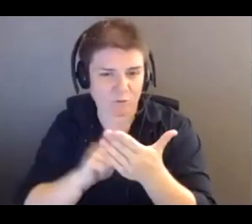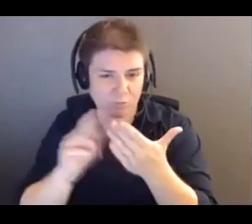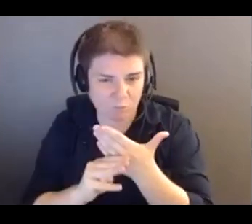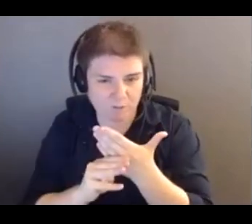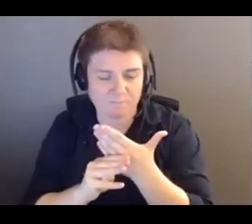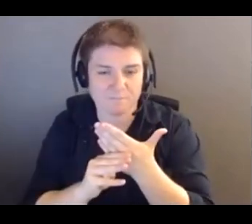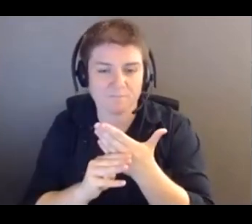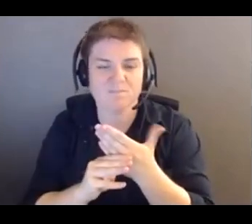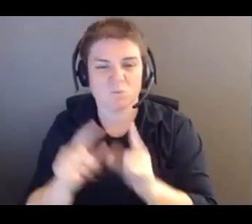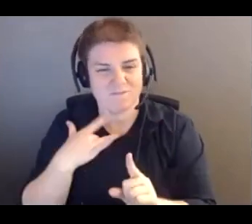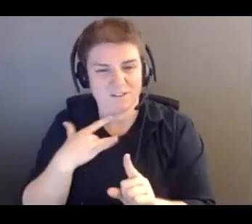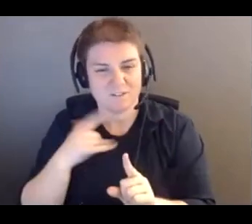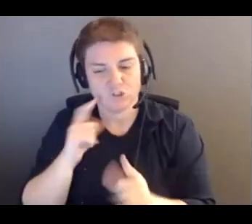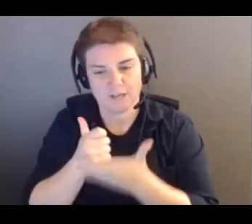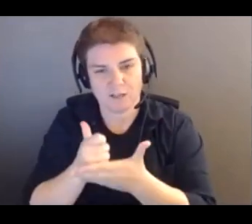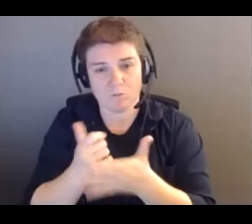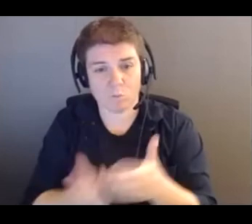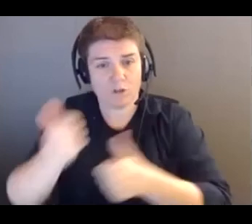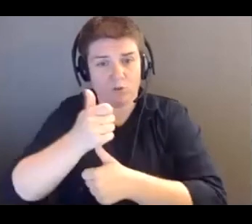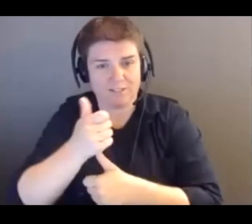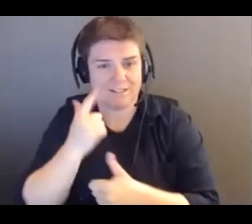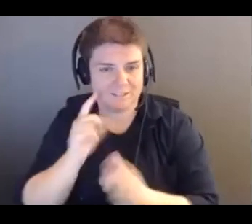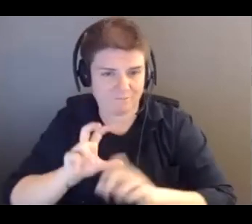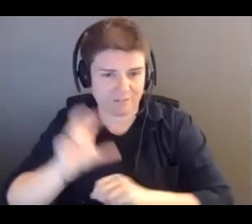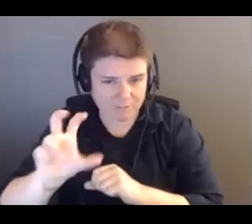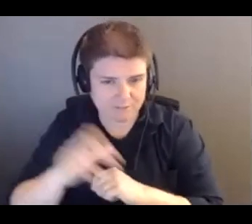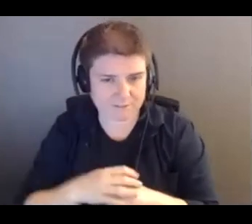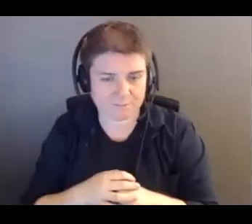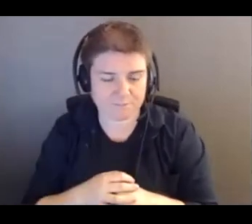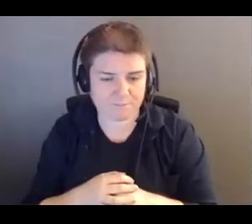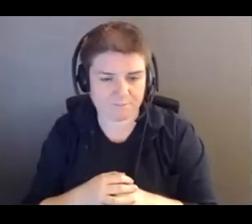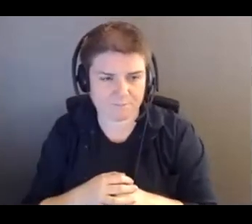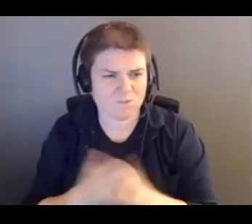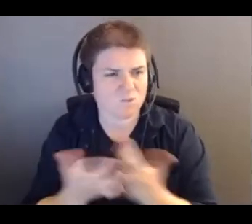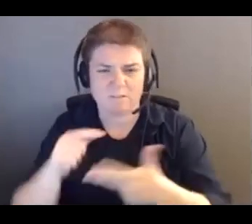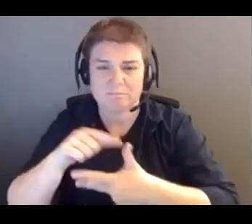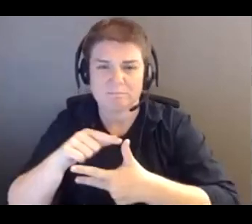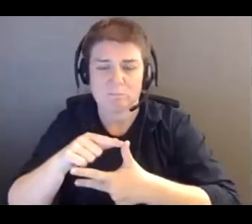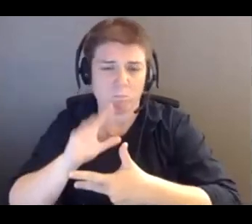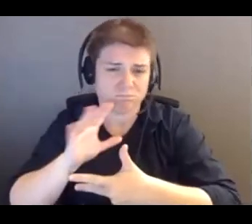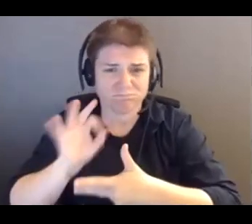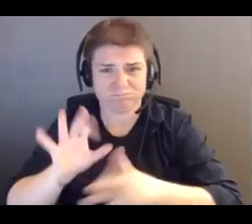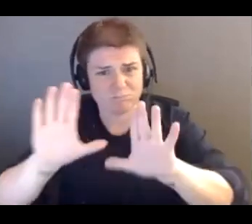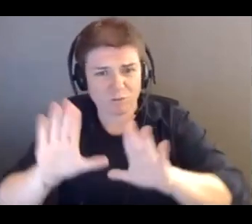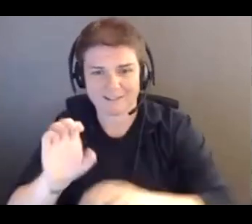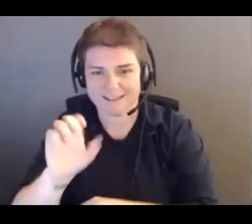should help to prioritize investments. So, what makes an exceptional application? Exceptional